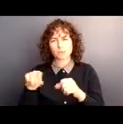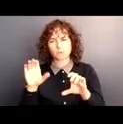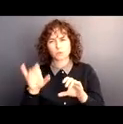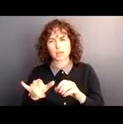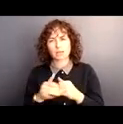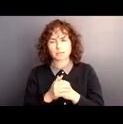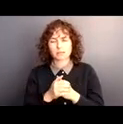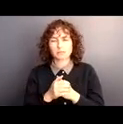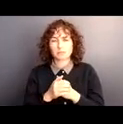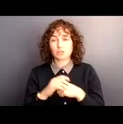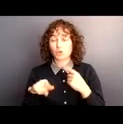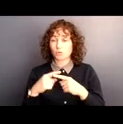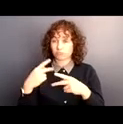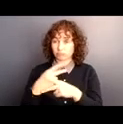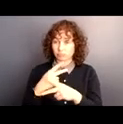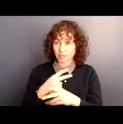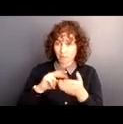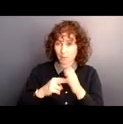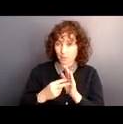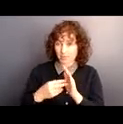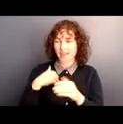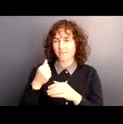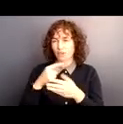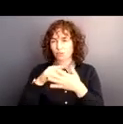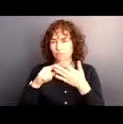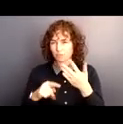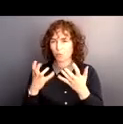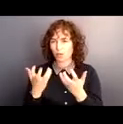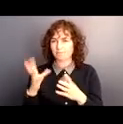Once you have determined your purpose there are a few aspects to take into account.